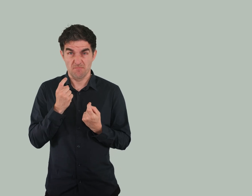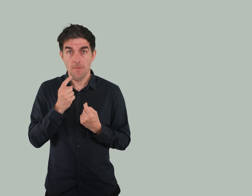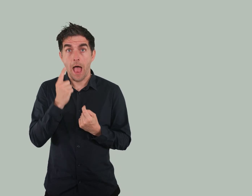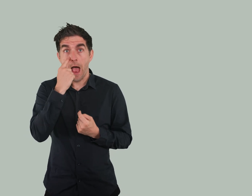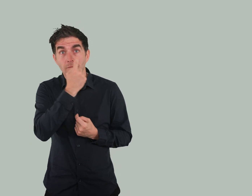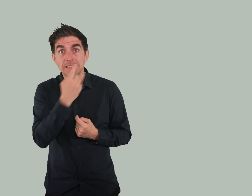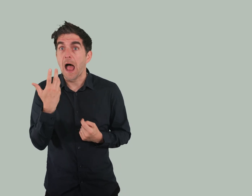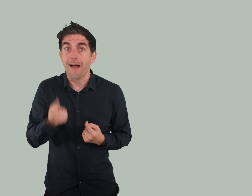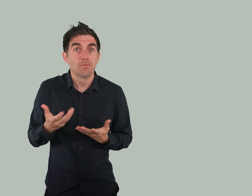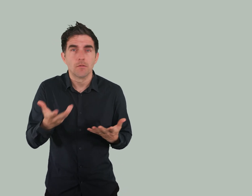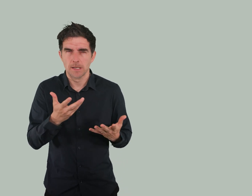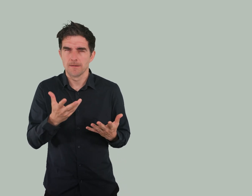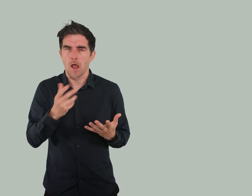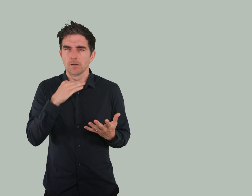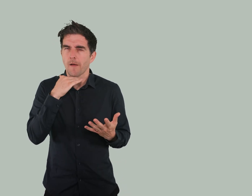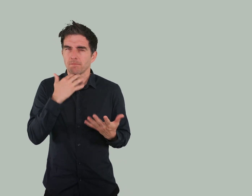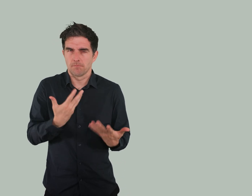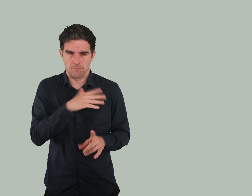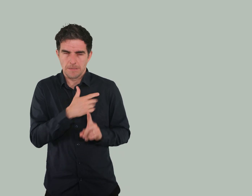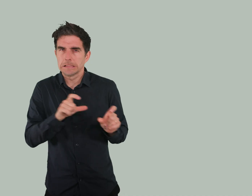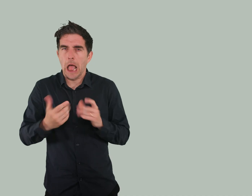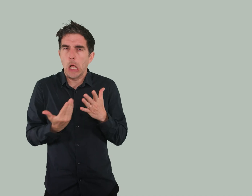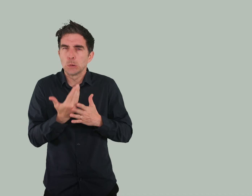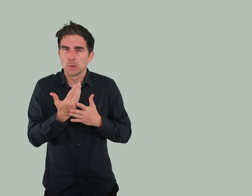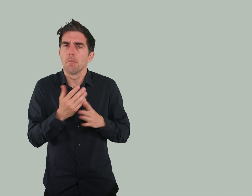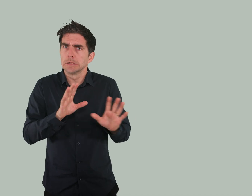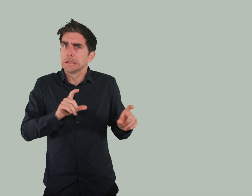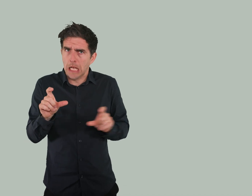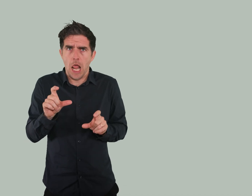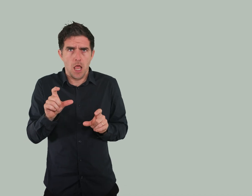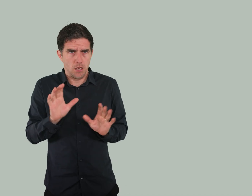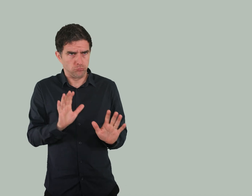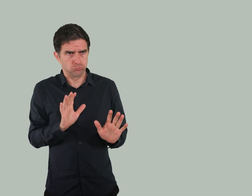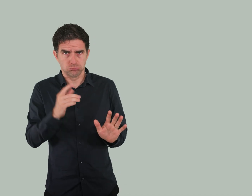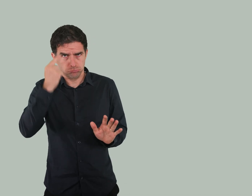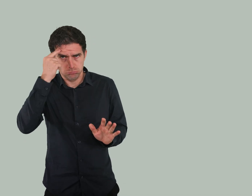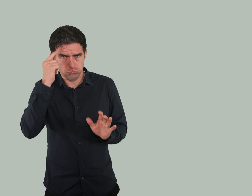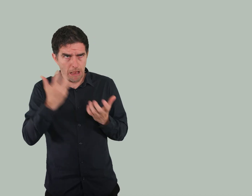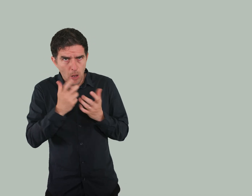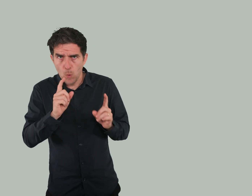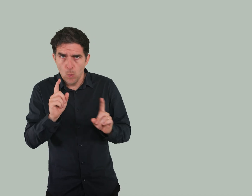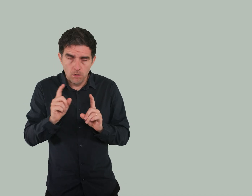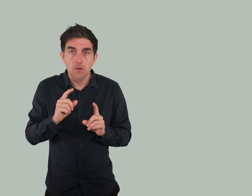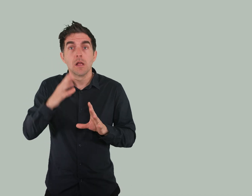even if the evidence is not yet sufficient to support firm conclusions about scale.